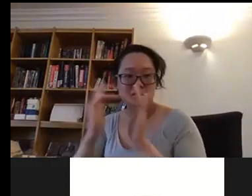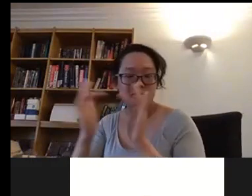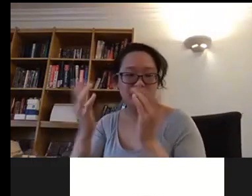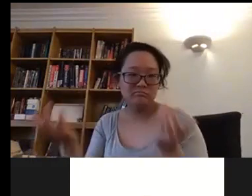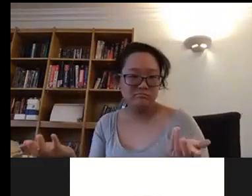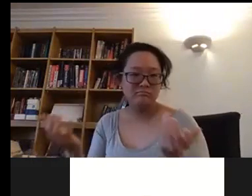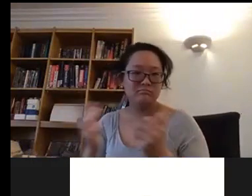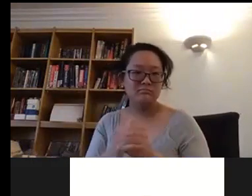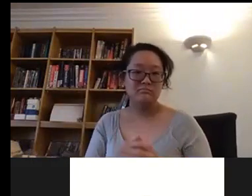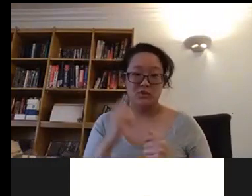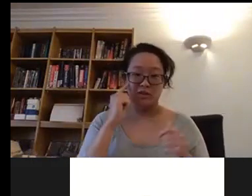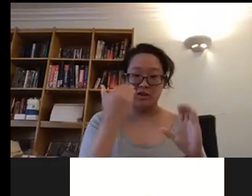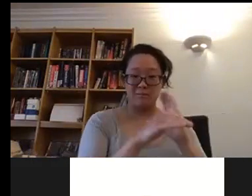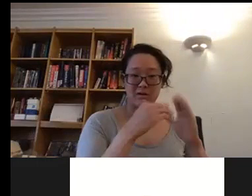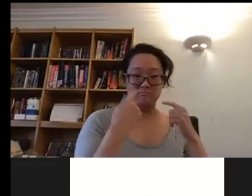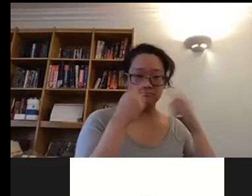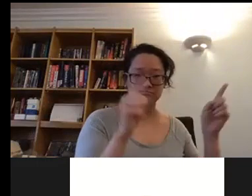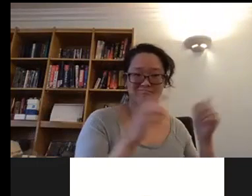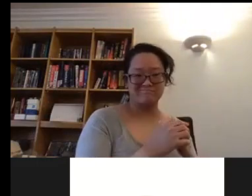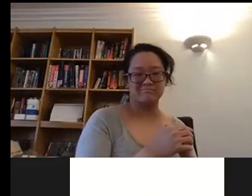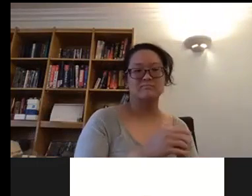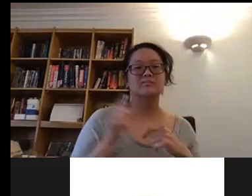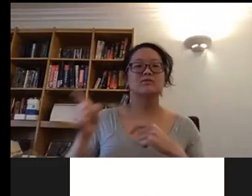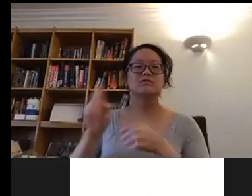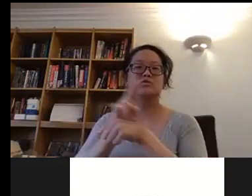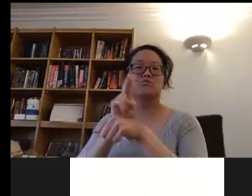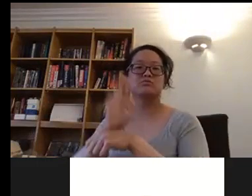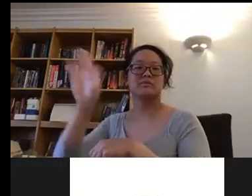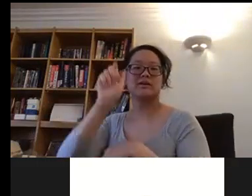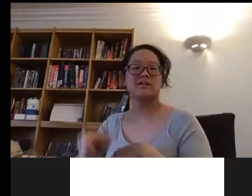She didn't know who to contact. She didn't get an email.